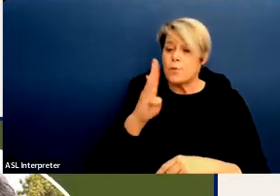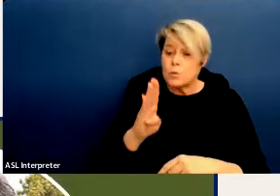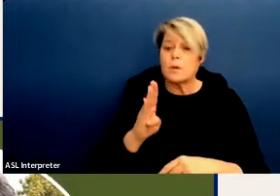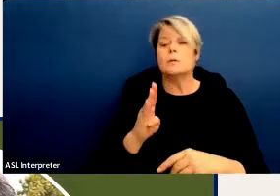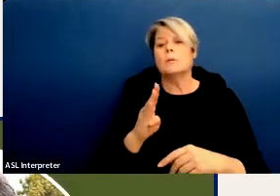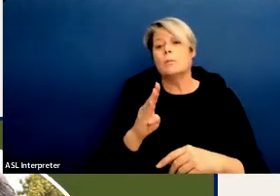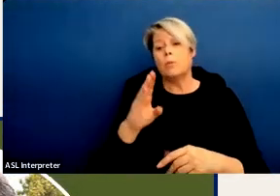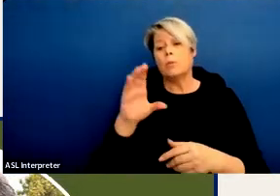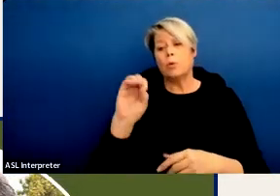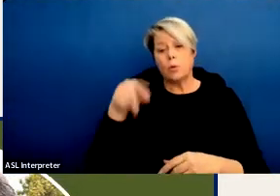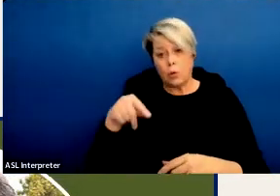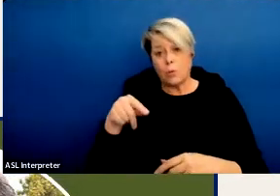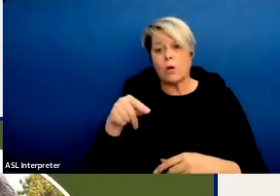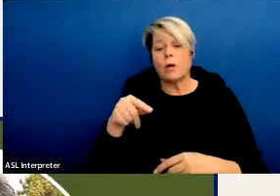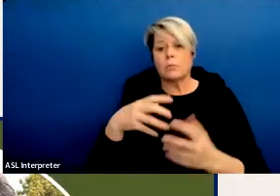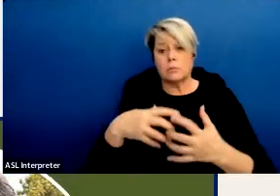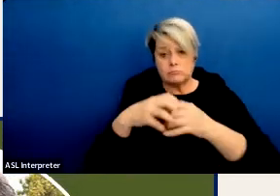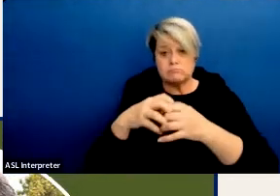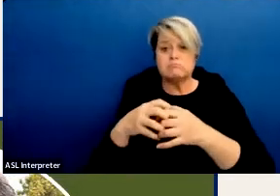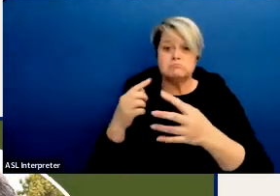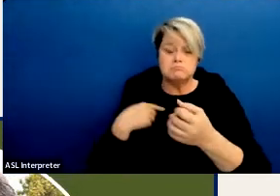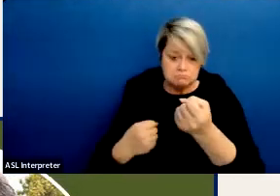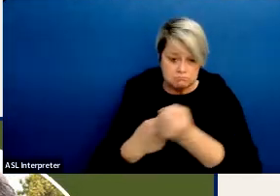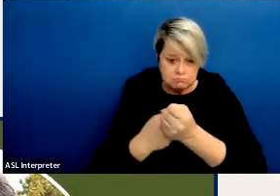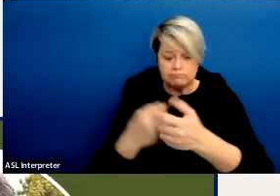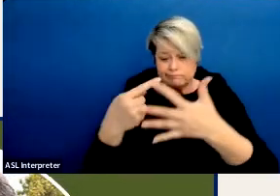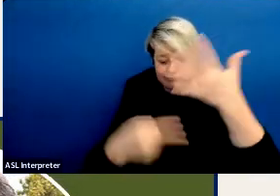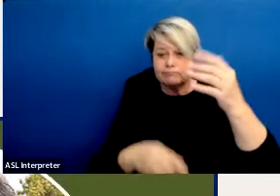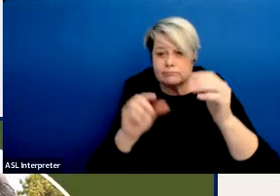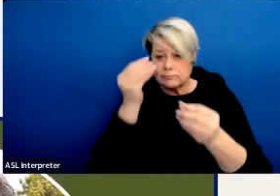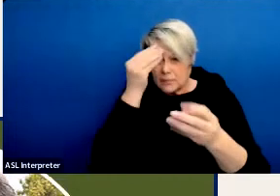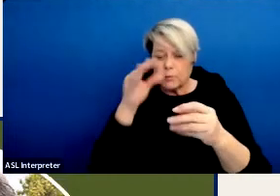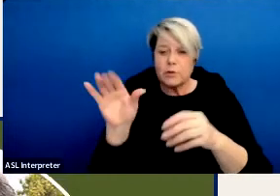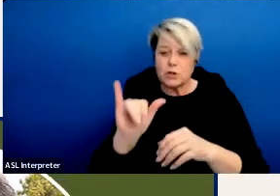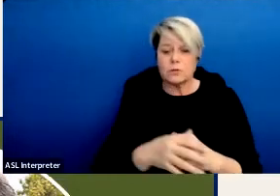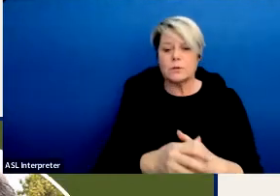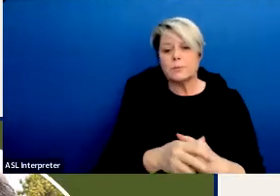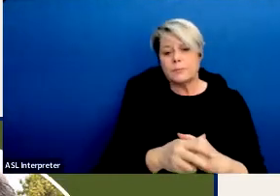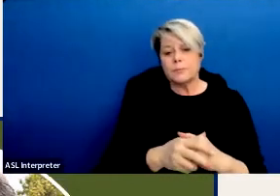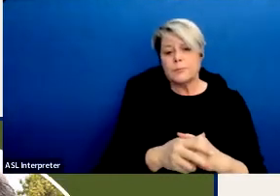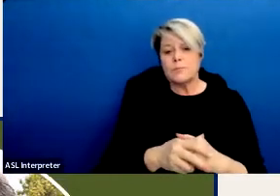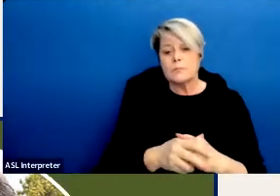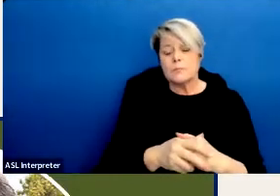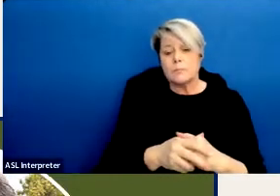that is designed to support your operations and research on food hubs or coops you may be conducting.